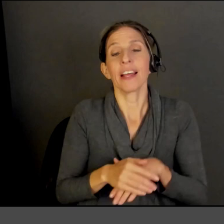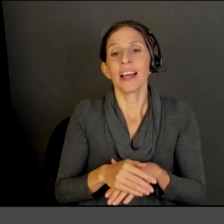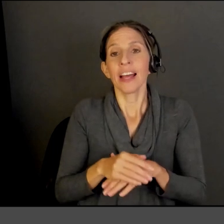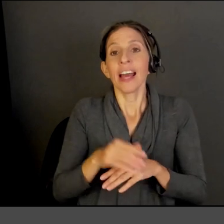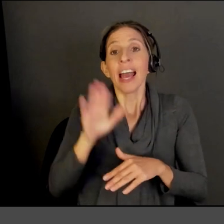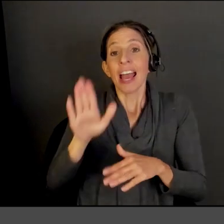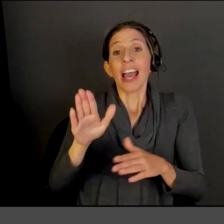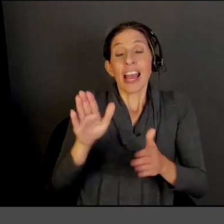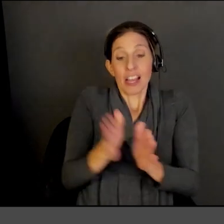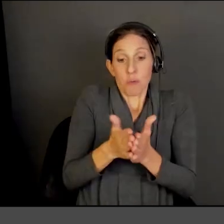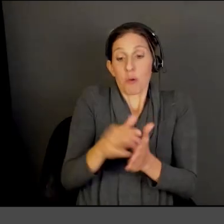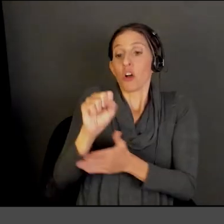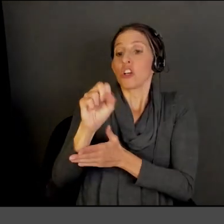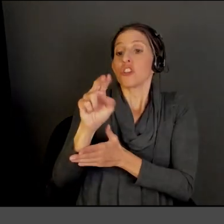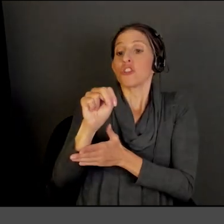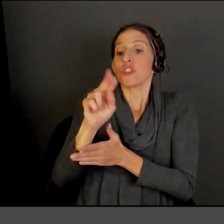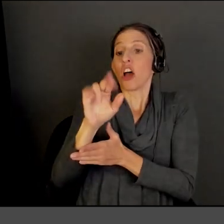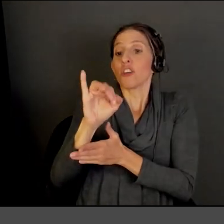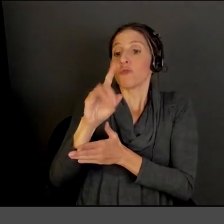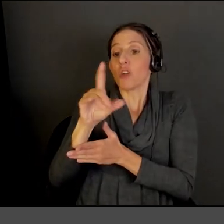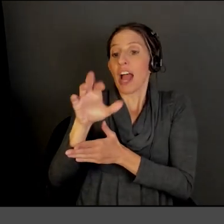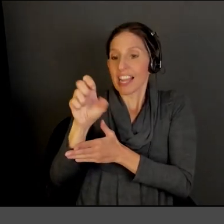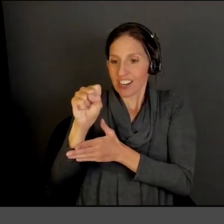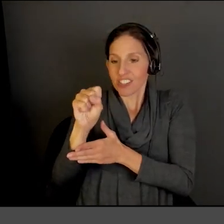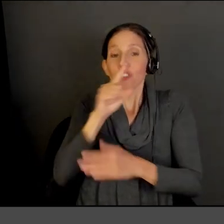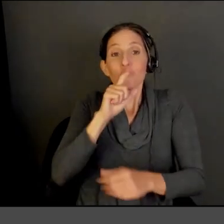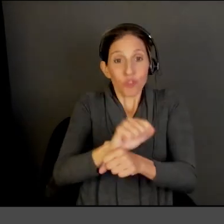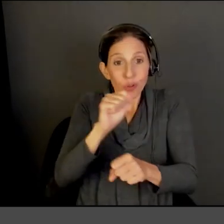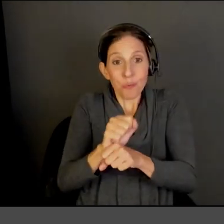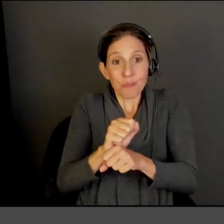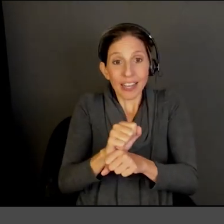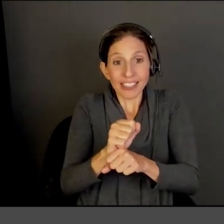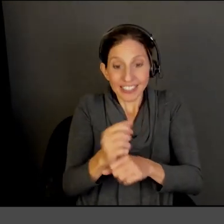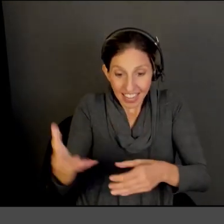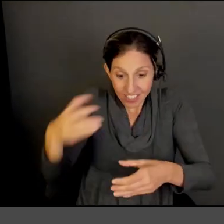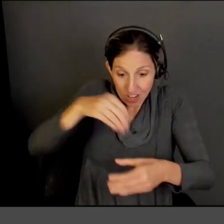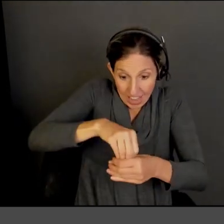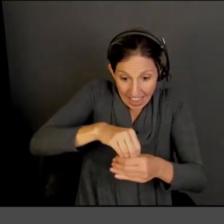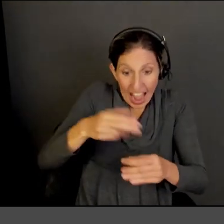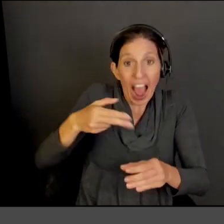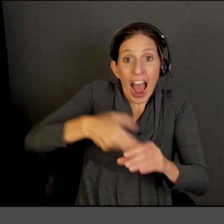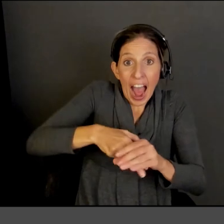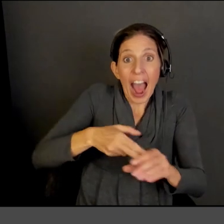IN THE INNER PLANETARY SPACECRAFT NASA LUCY. HOW COOL IS THAT?